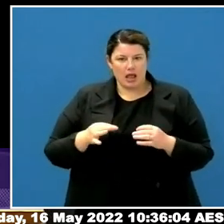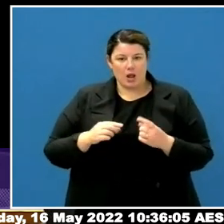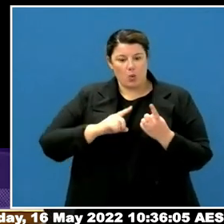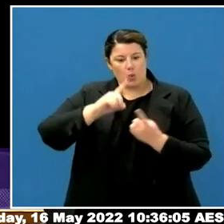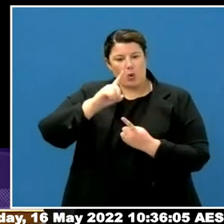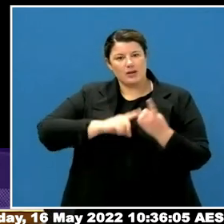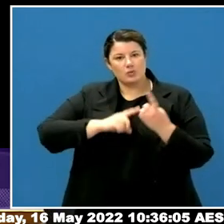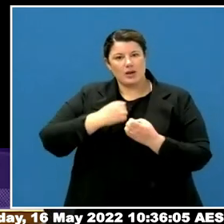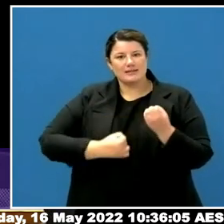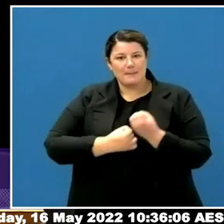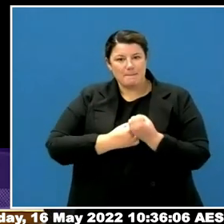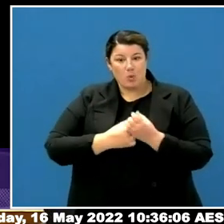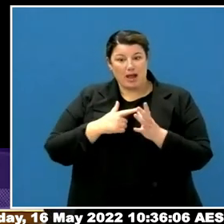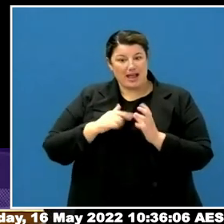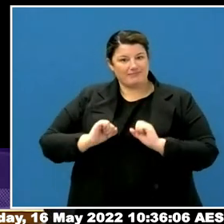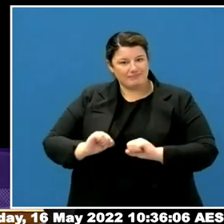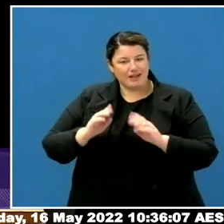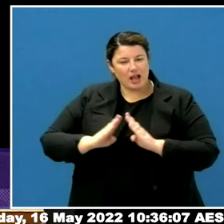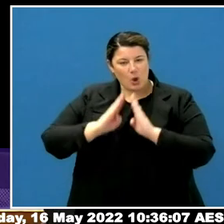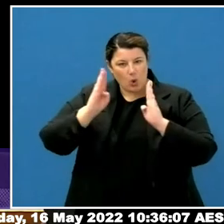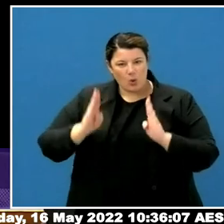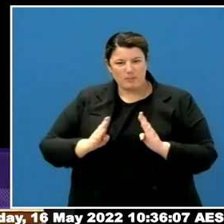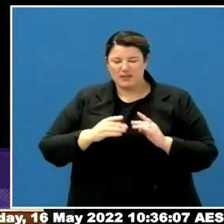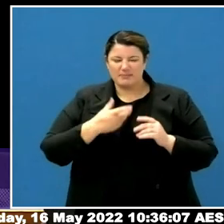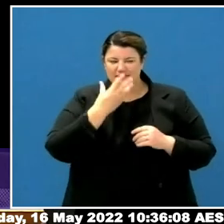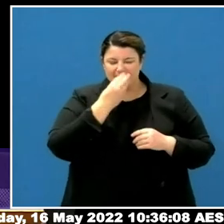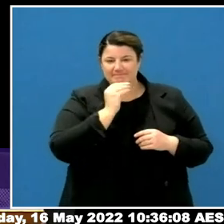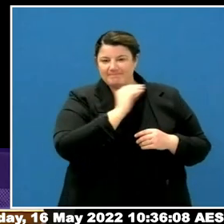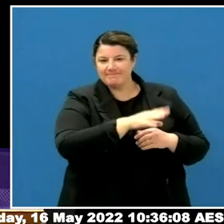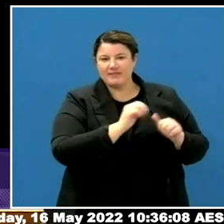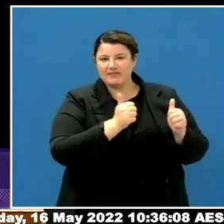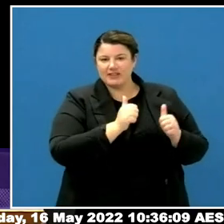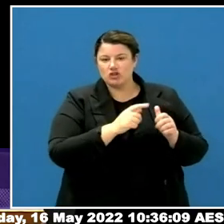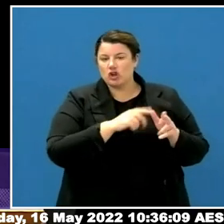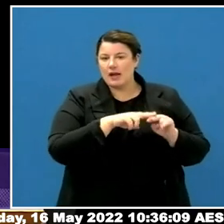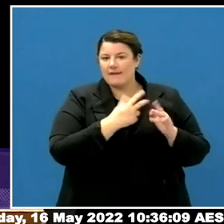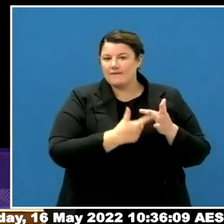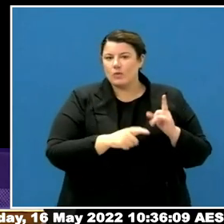following his departure from the Afford day program in May 2021.